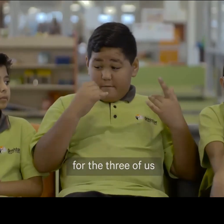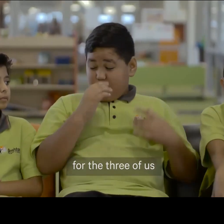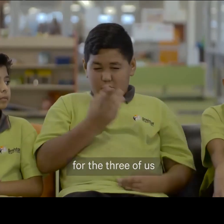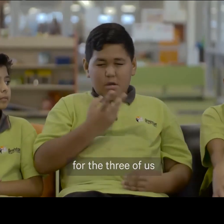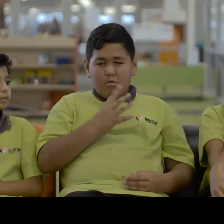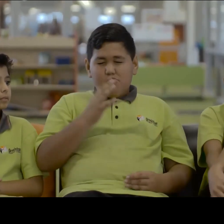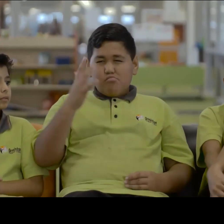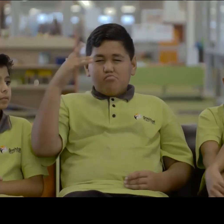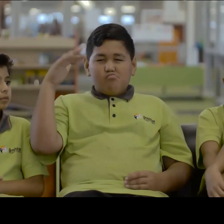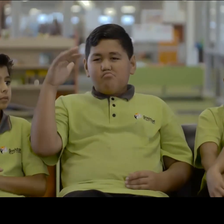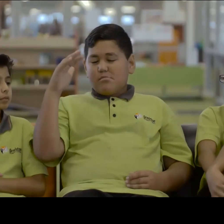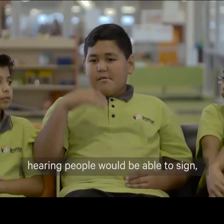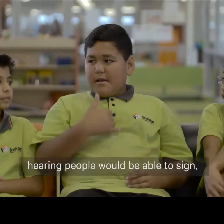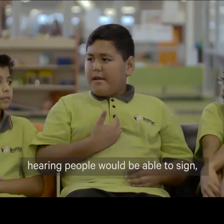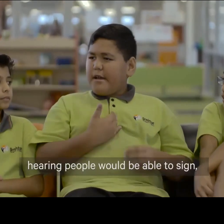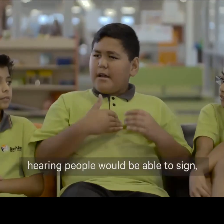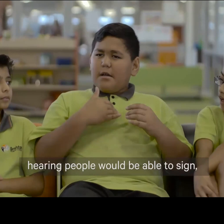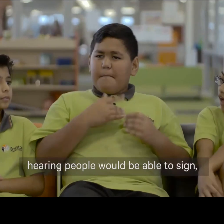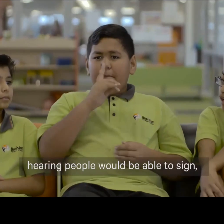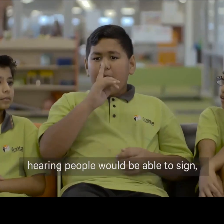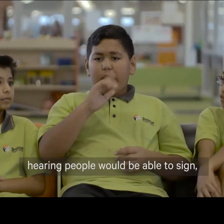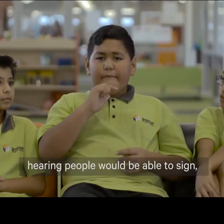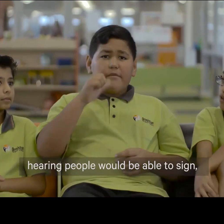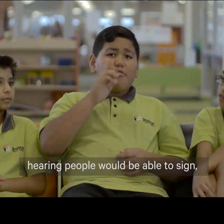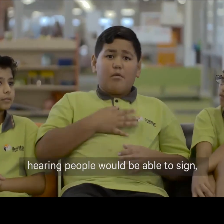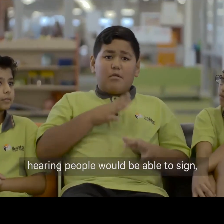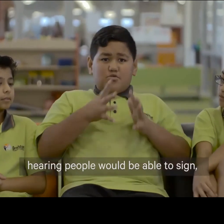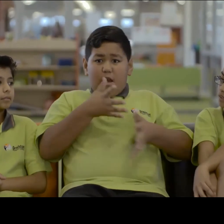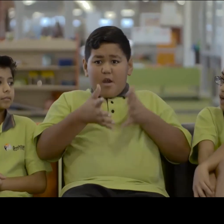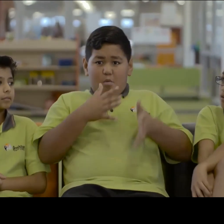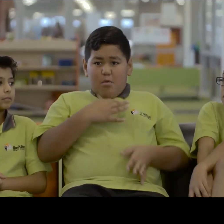for the three of us, hearing people would be able to sign.